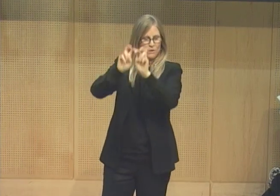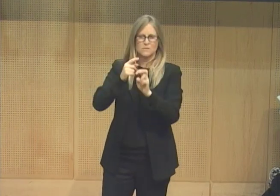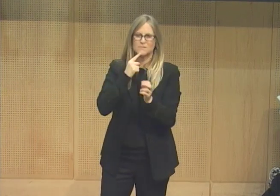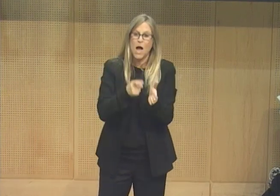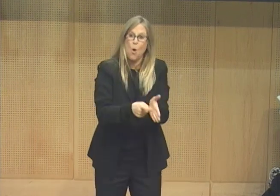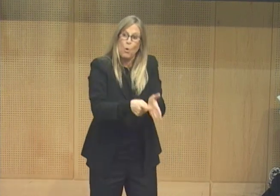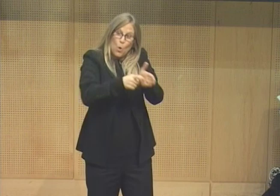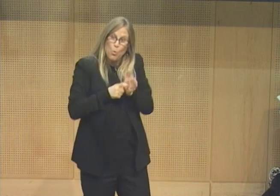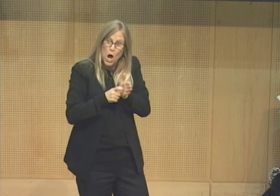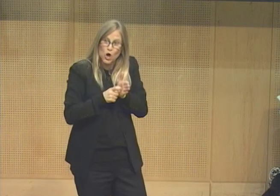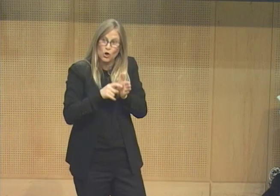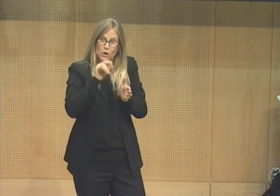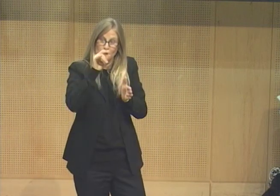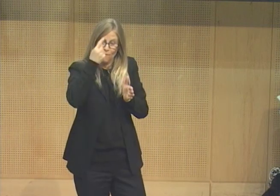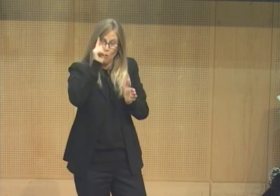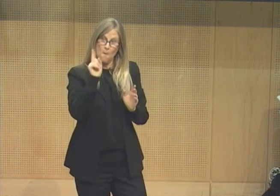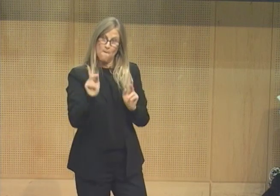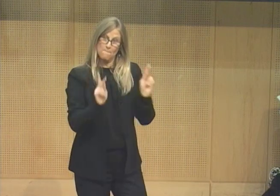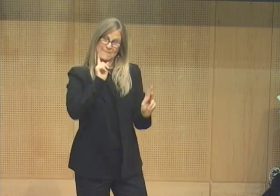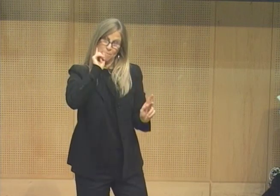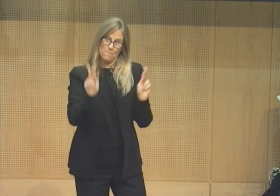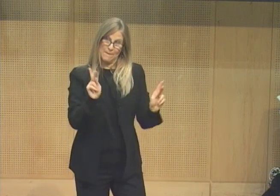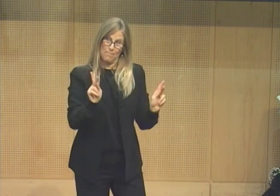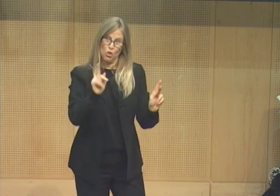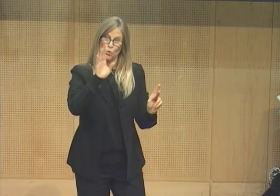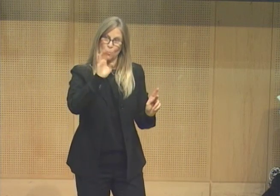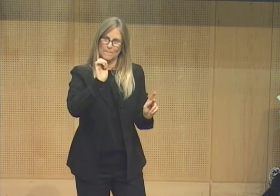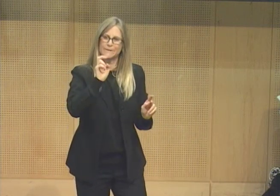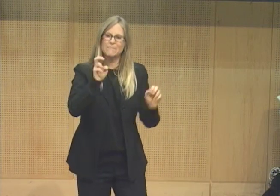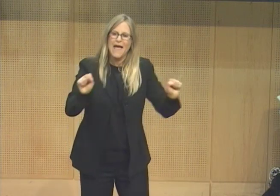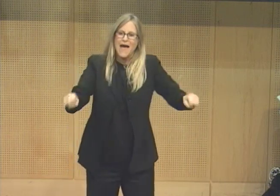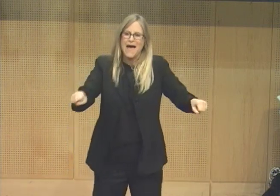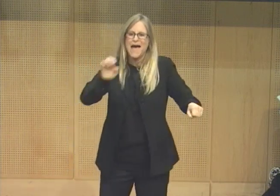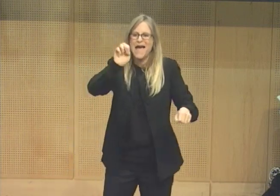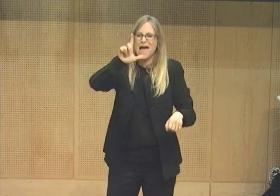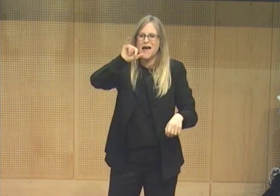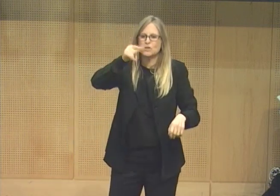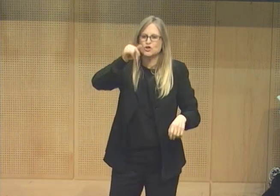To be eligible for implantation,